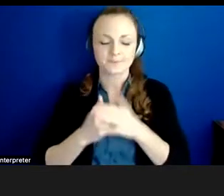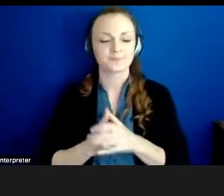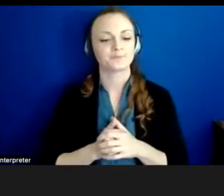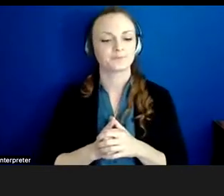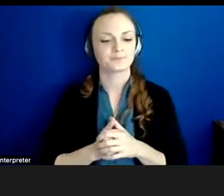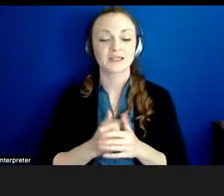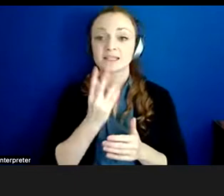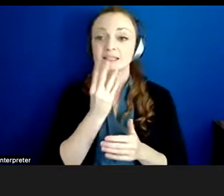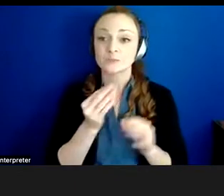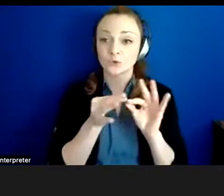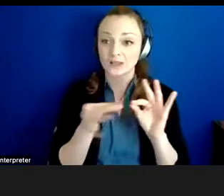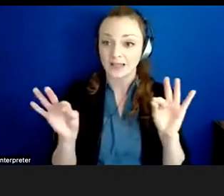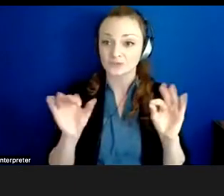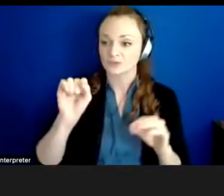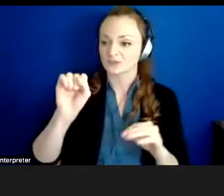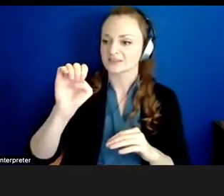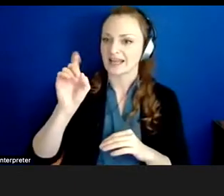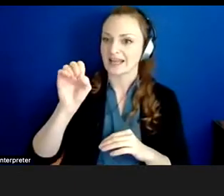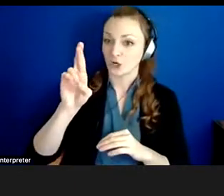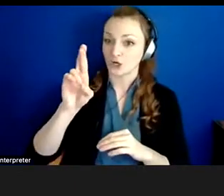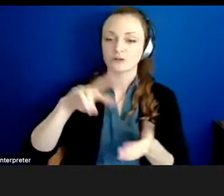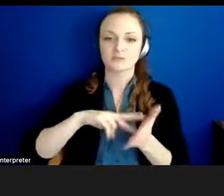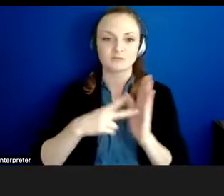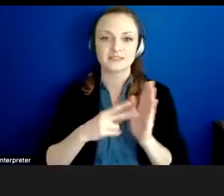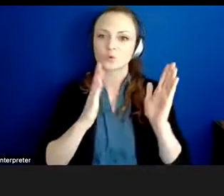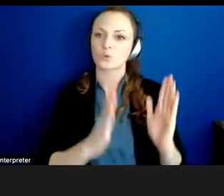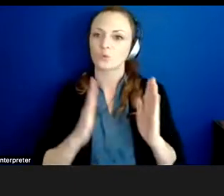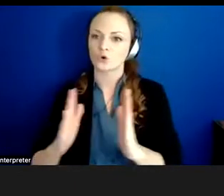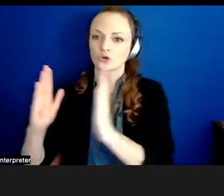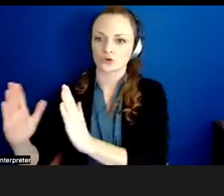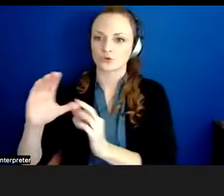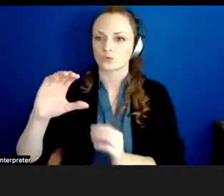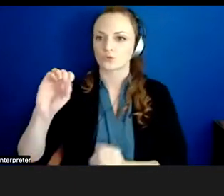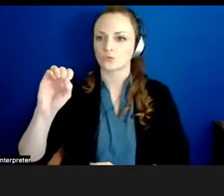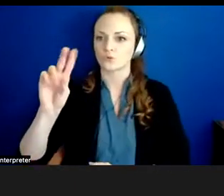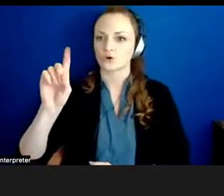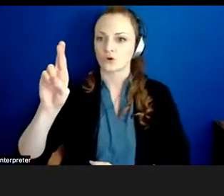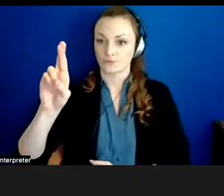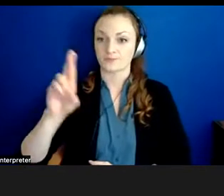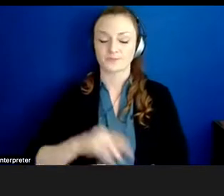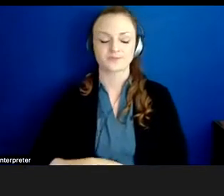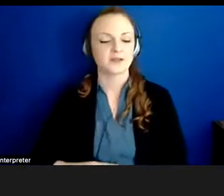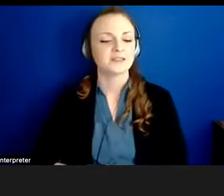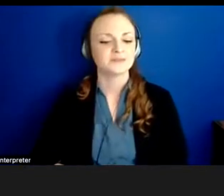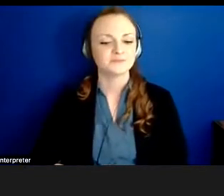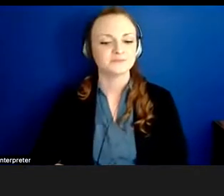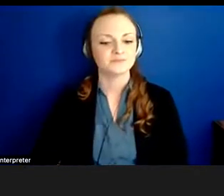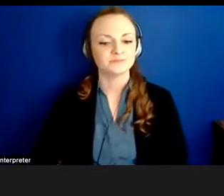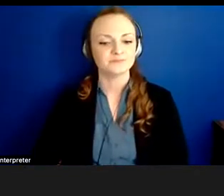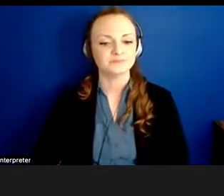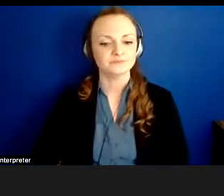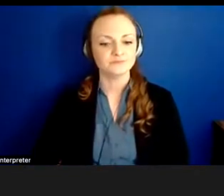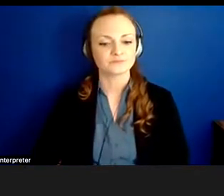means order like the order that things happen. 19:12:56 Okay, and there is a very traditional